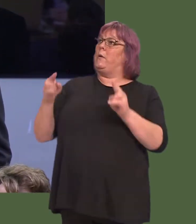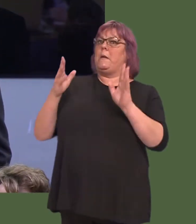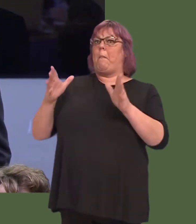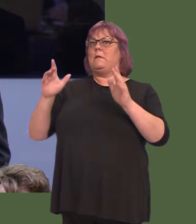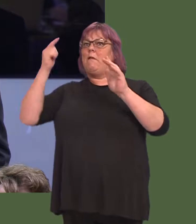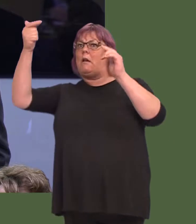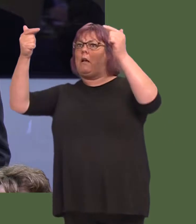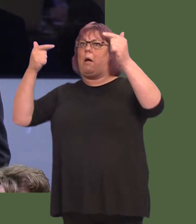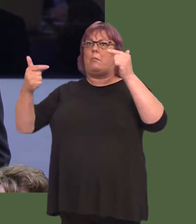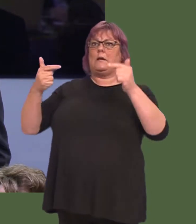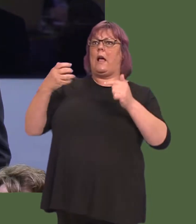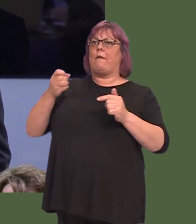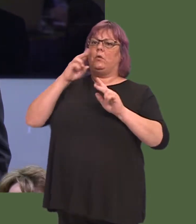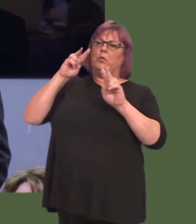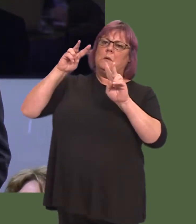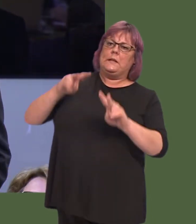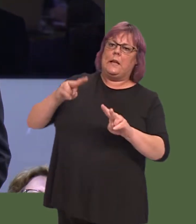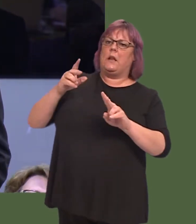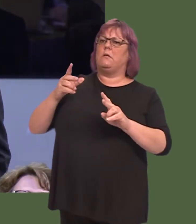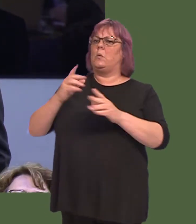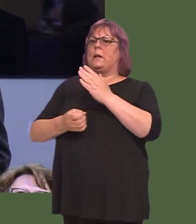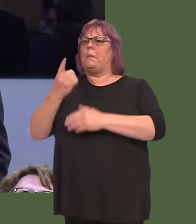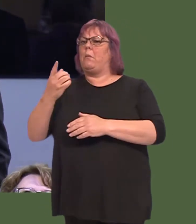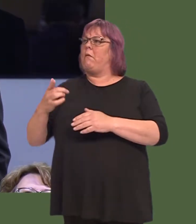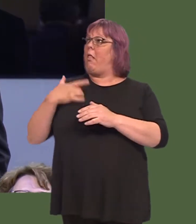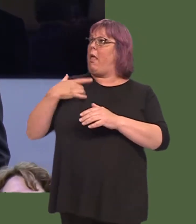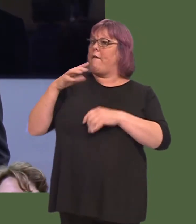in all areas where live animals are kept.